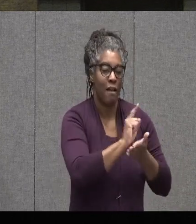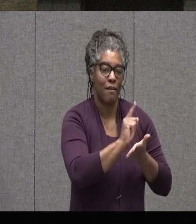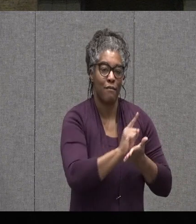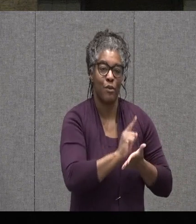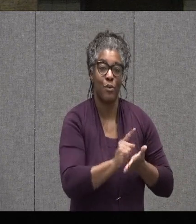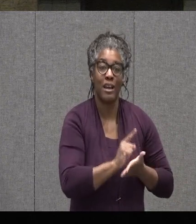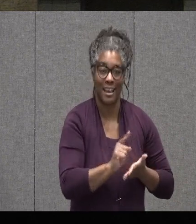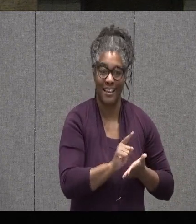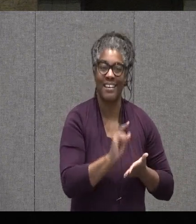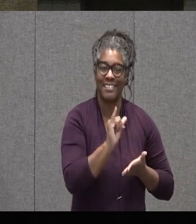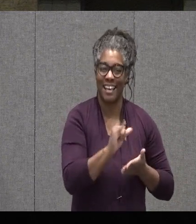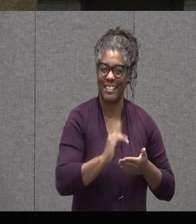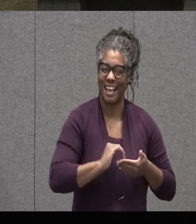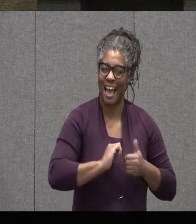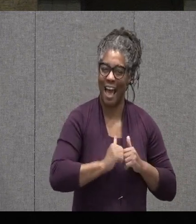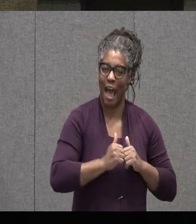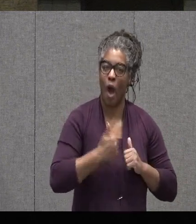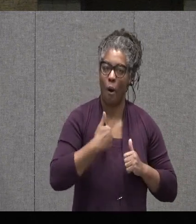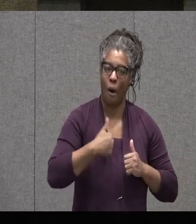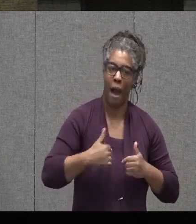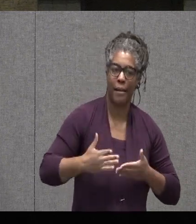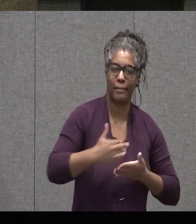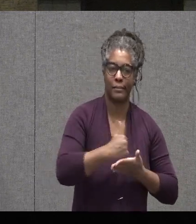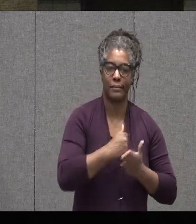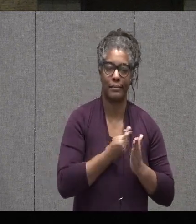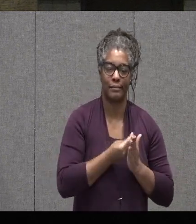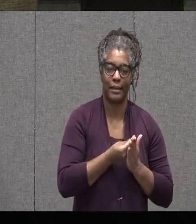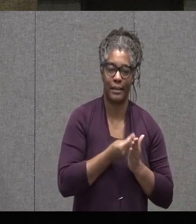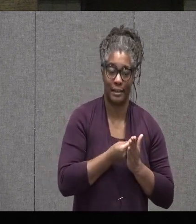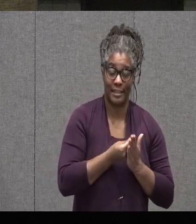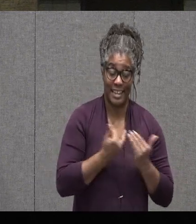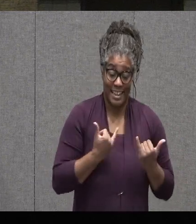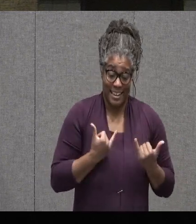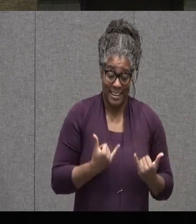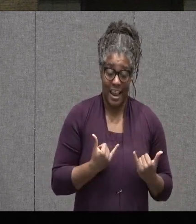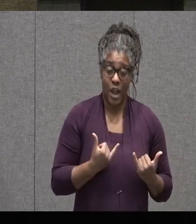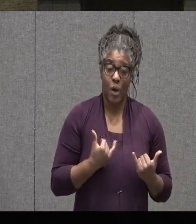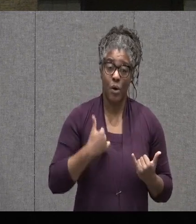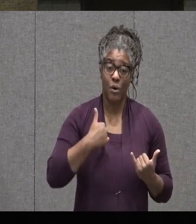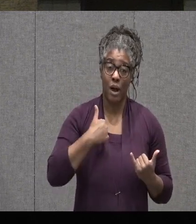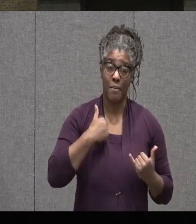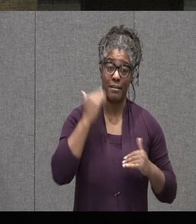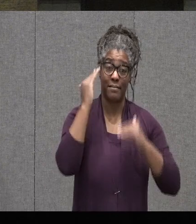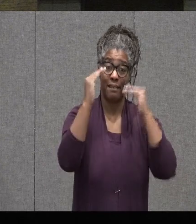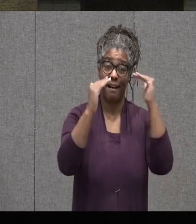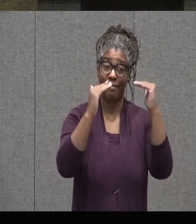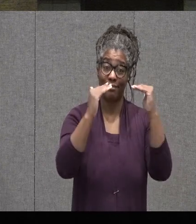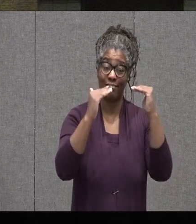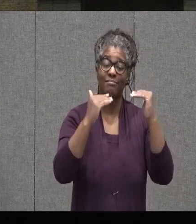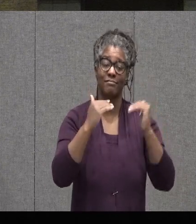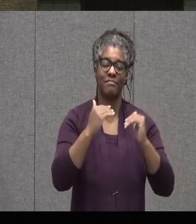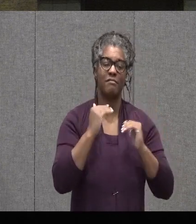But now that I'm an adult, I earn some income from my job. Hmm.